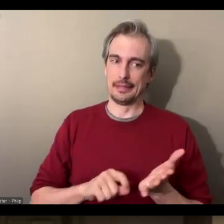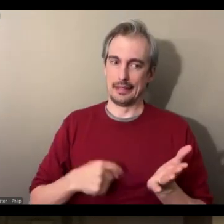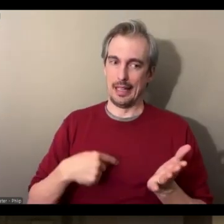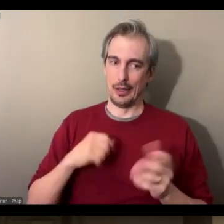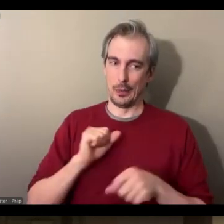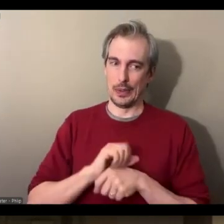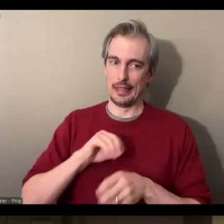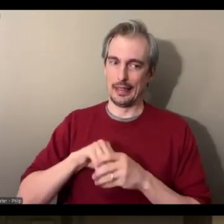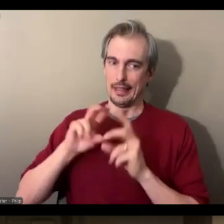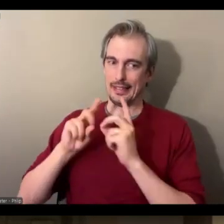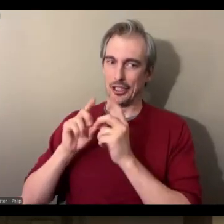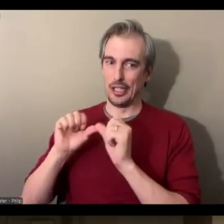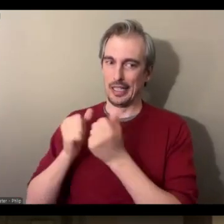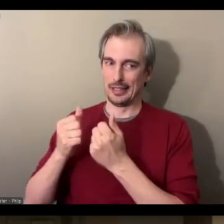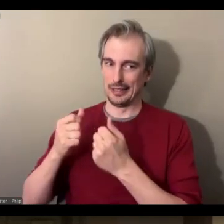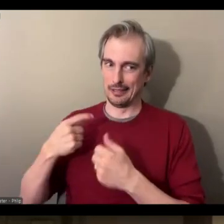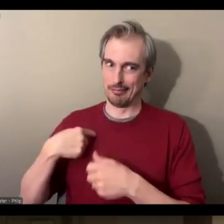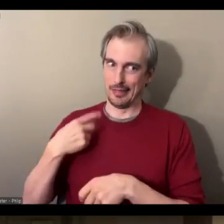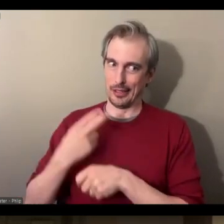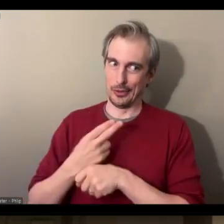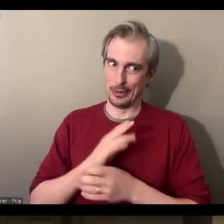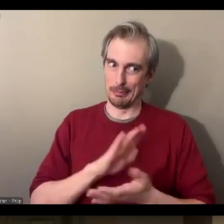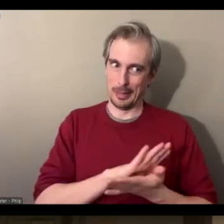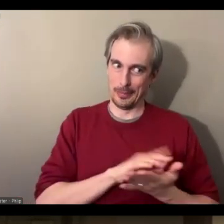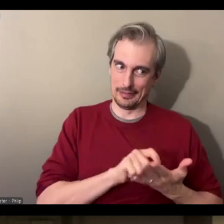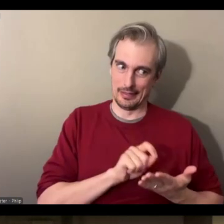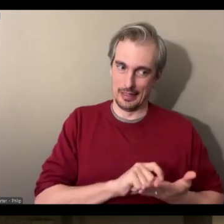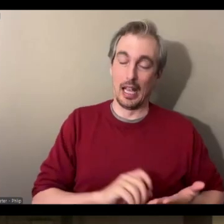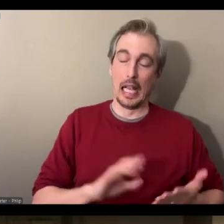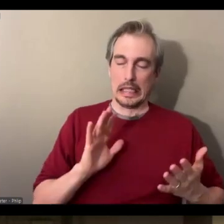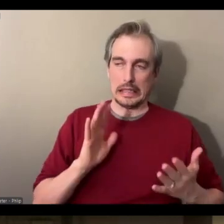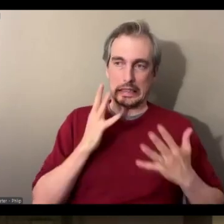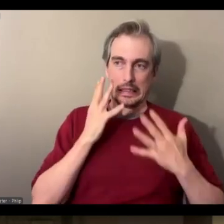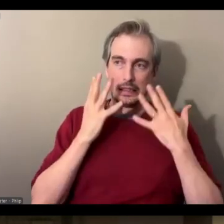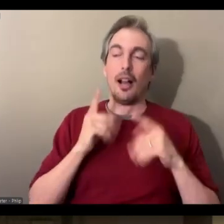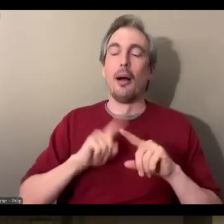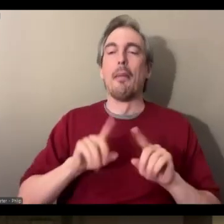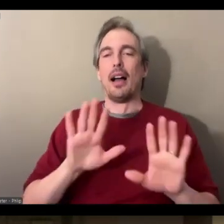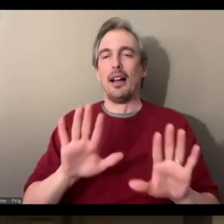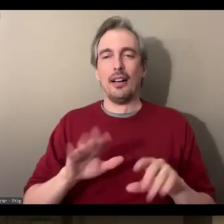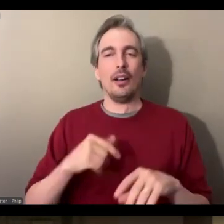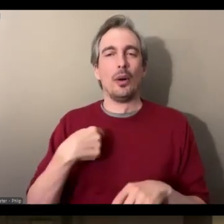So we broke it down into a few groups of users. One of those groups were people who identified